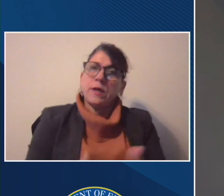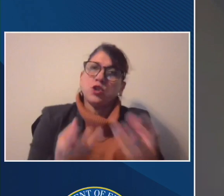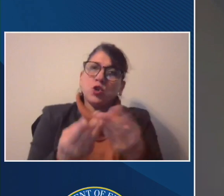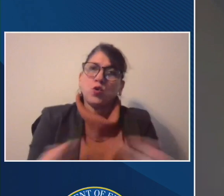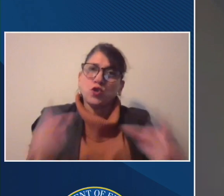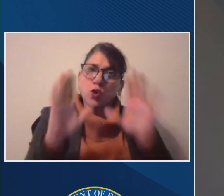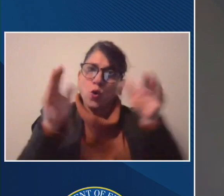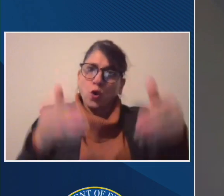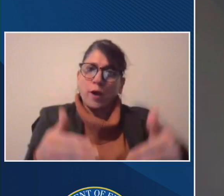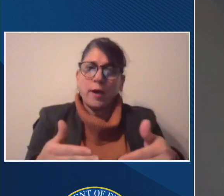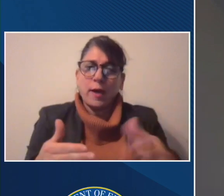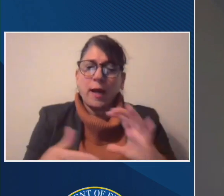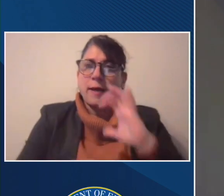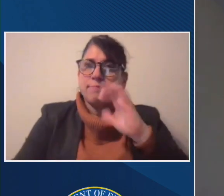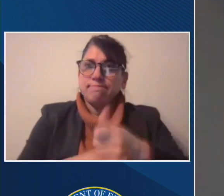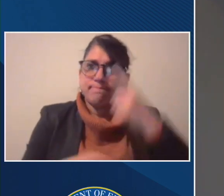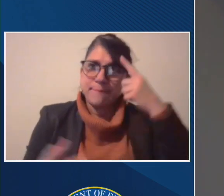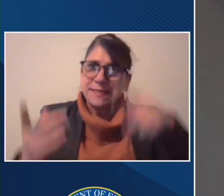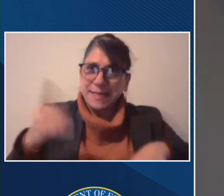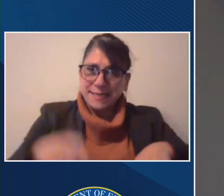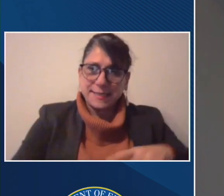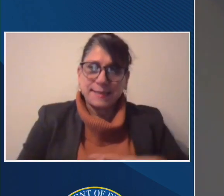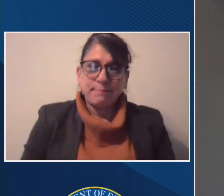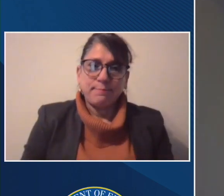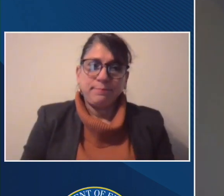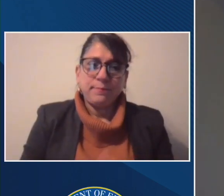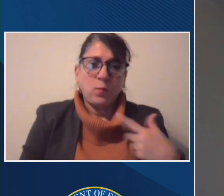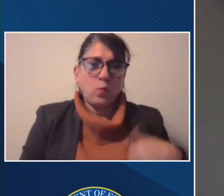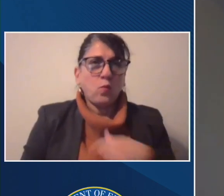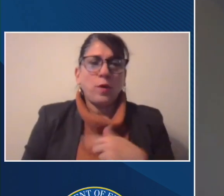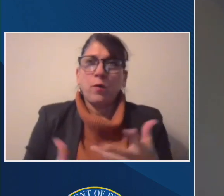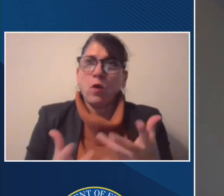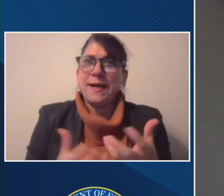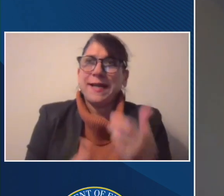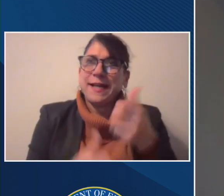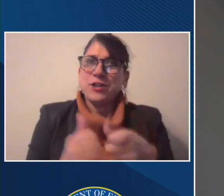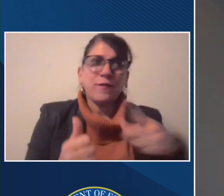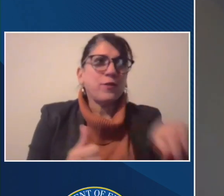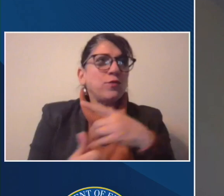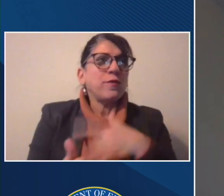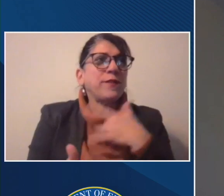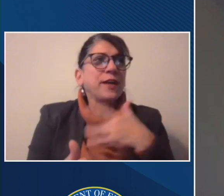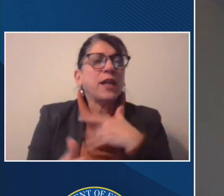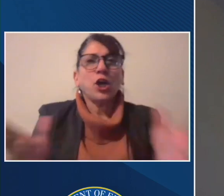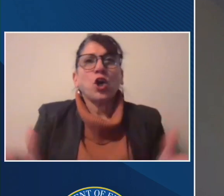consensus. We want to each of you to feel encouraged and empowered to reach out to